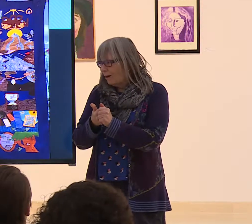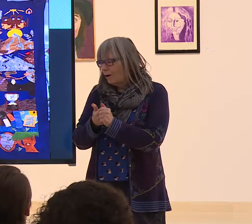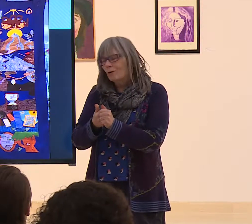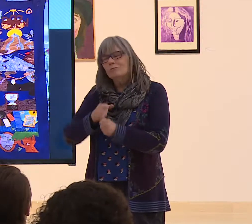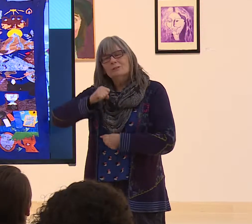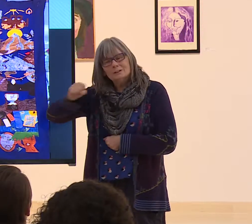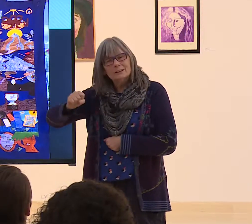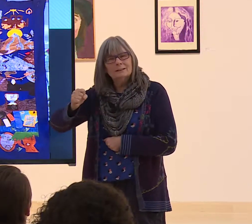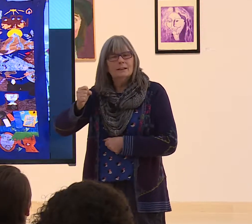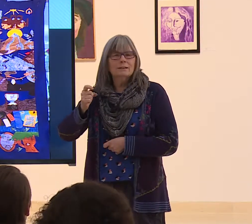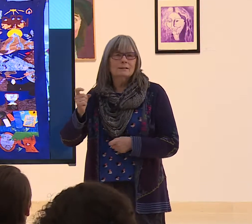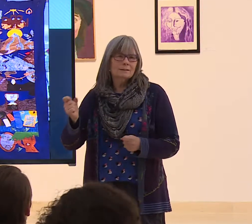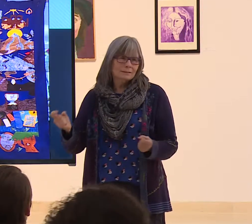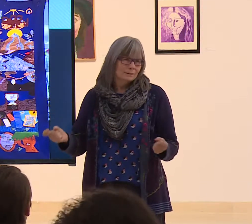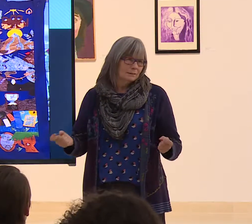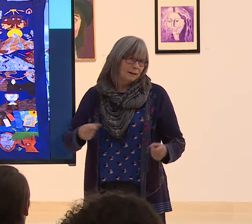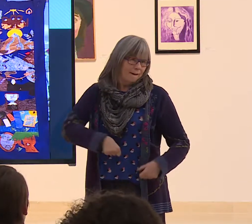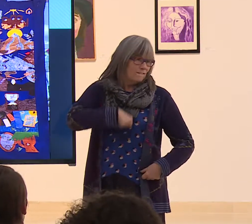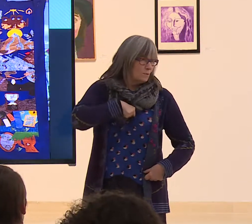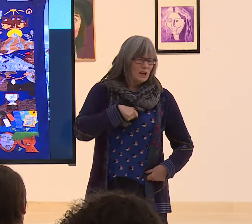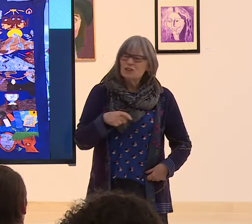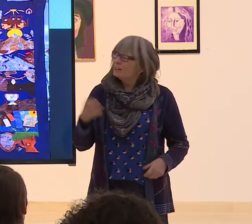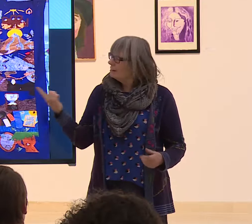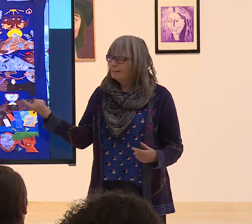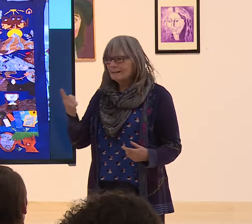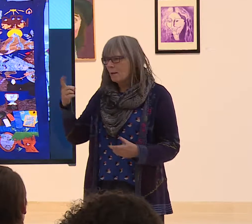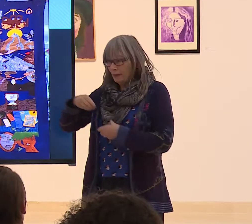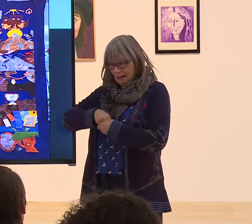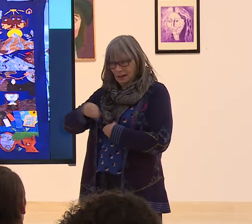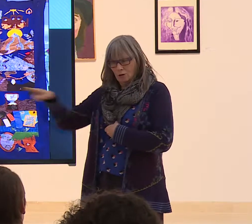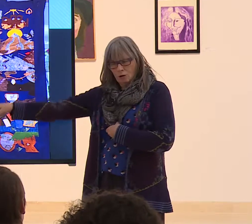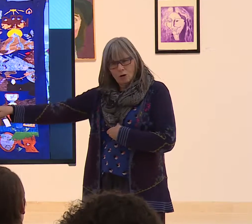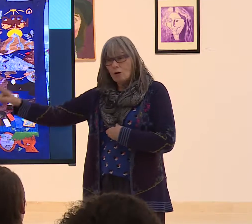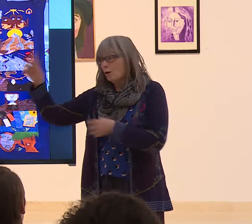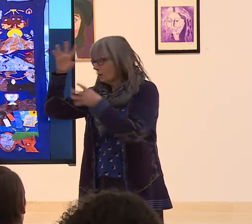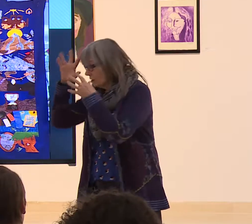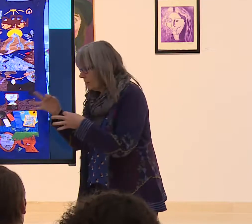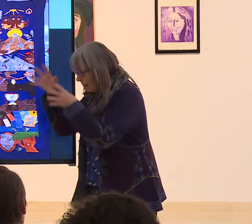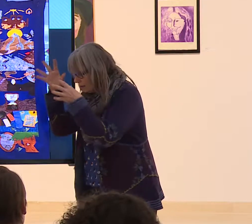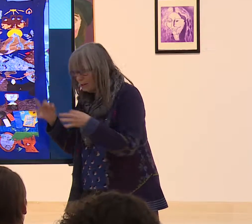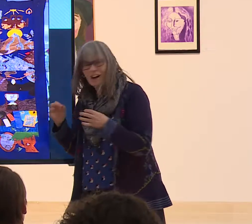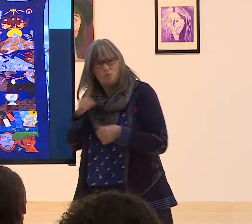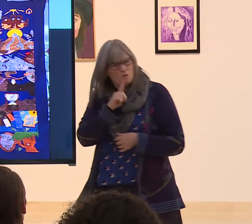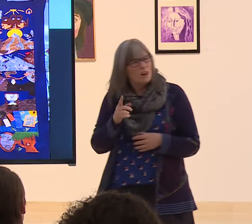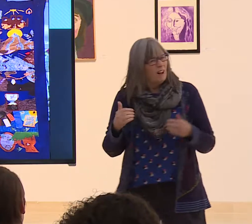I tried to follow the affirmation and resistance motifs.